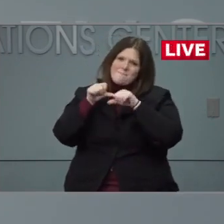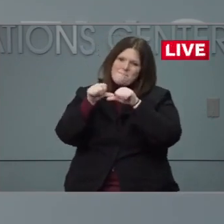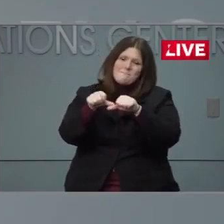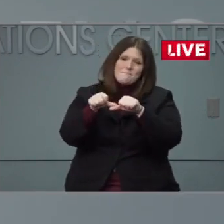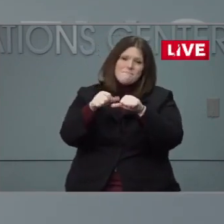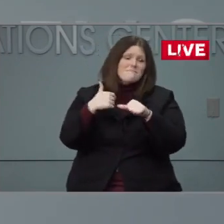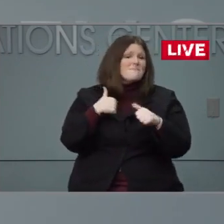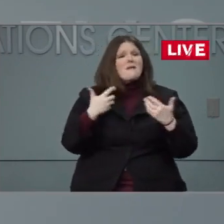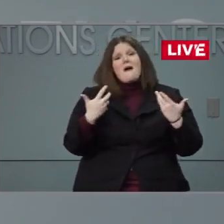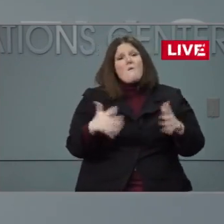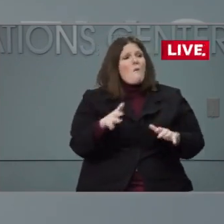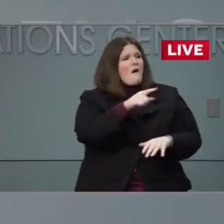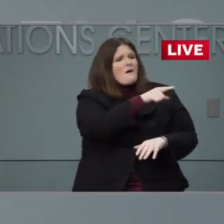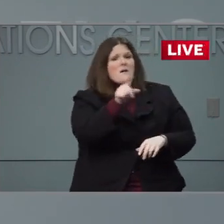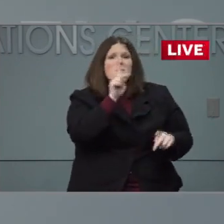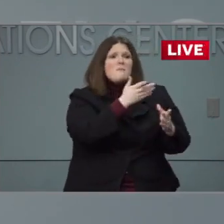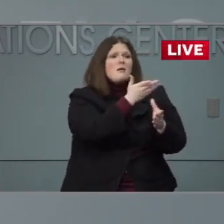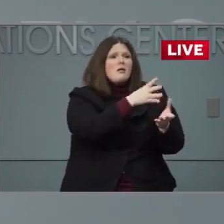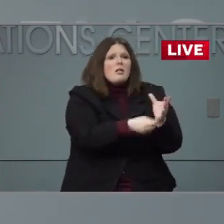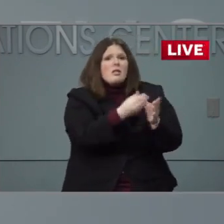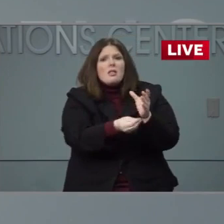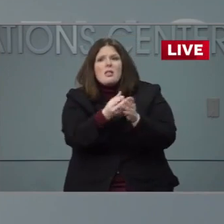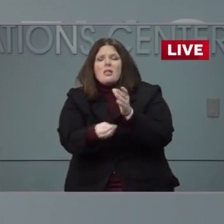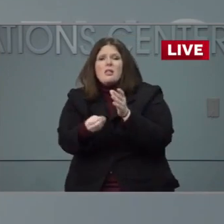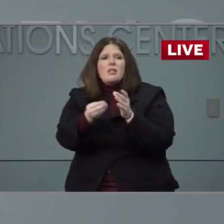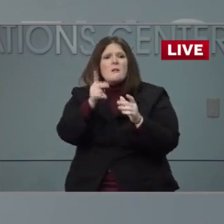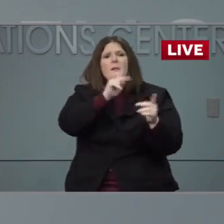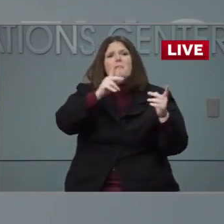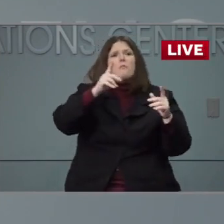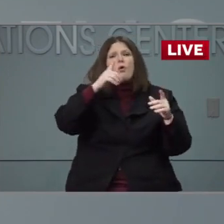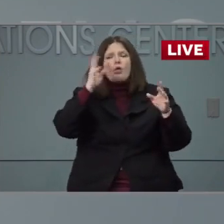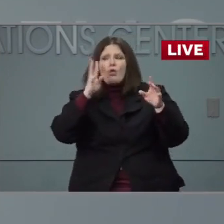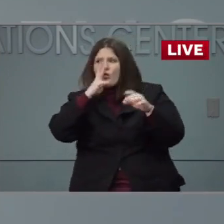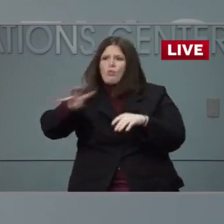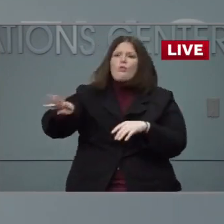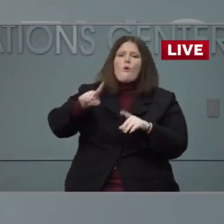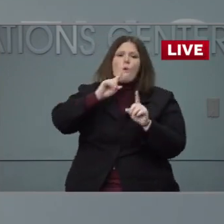UNTIL THEN, I DON'T WANT TO LOSE ANY MORE NORTH CAROLINIANS TO THIS PANDEMIC.